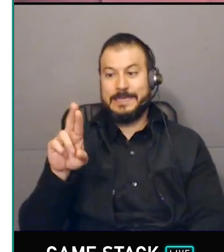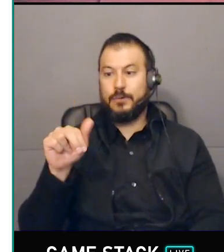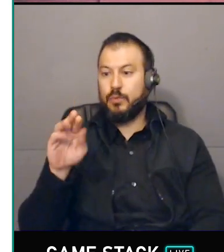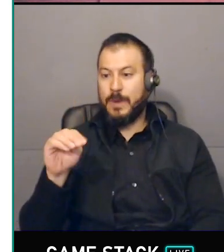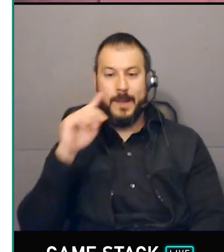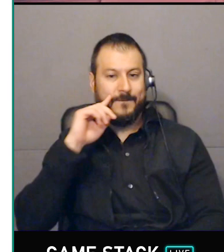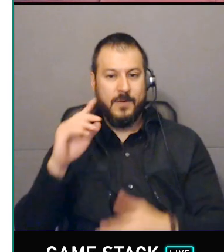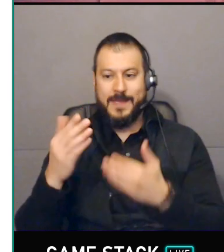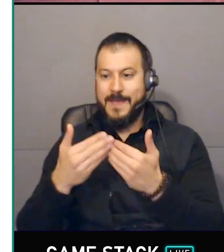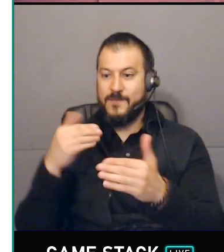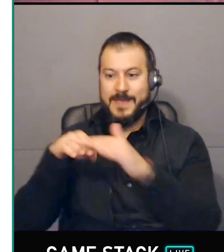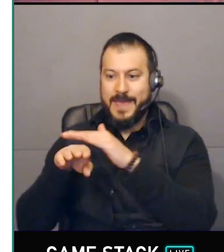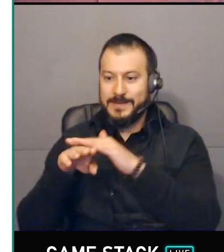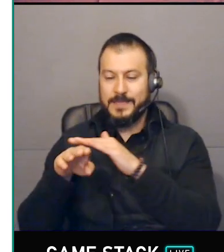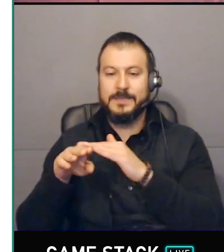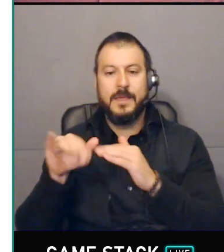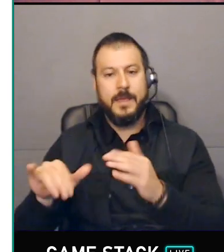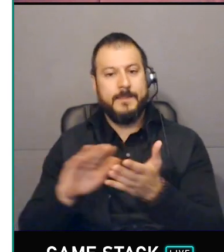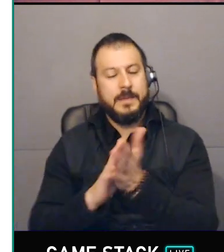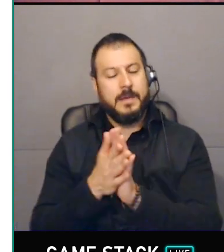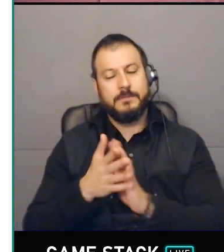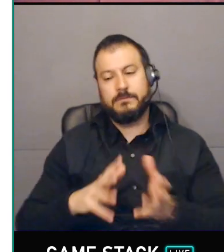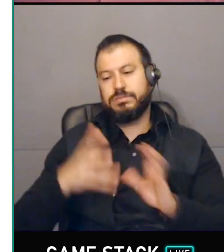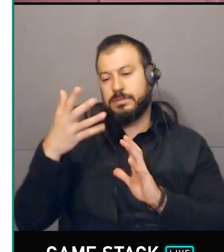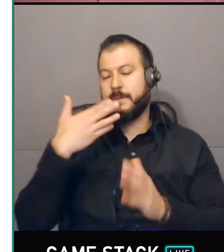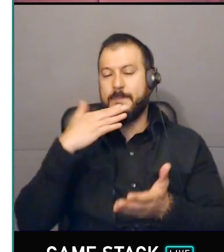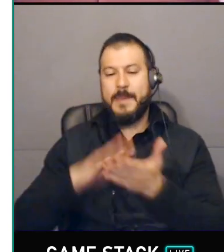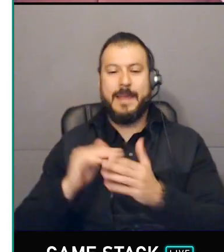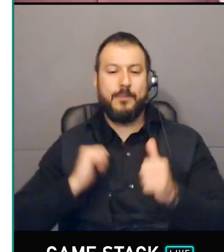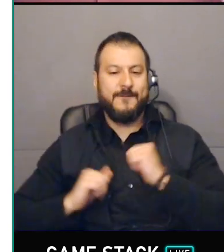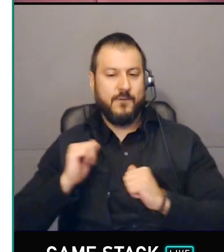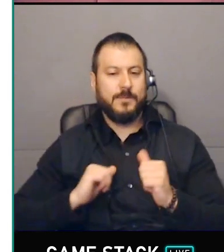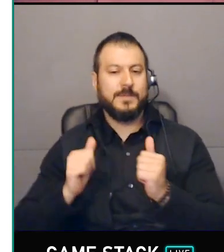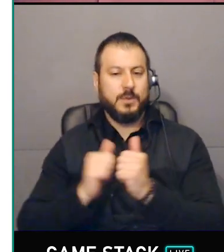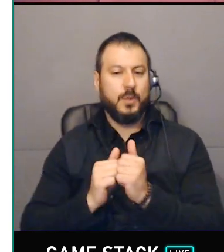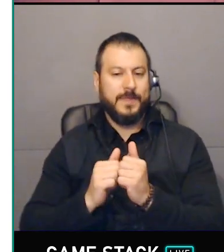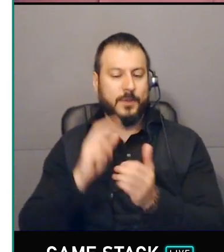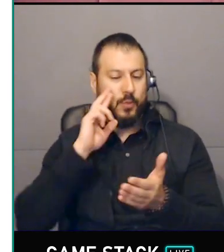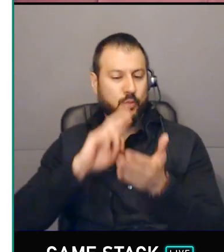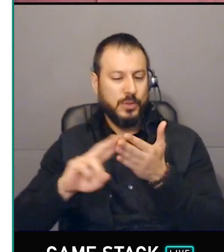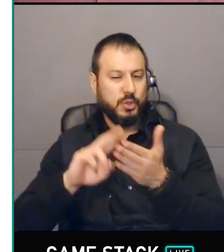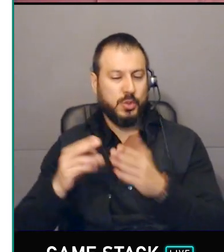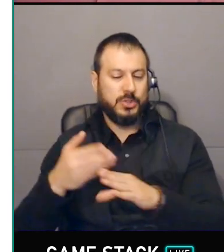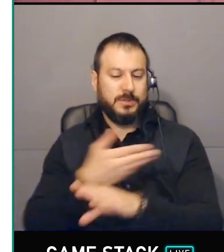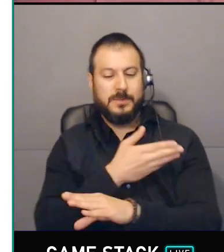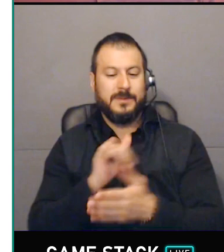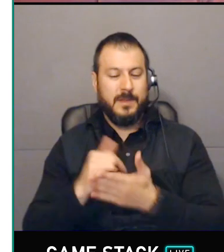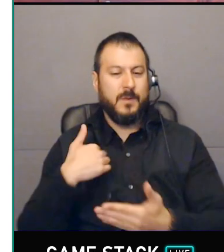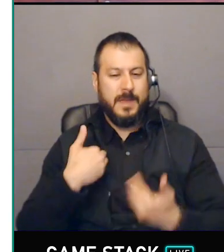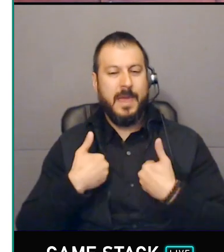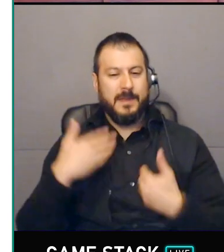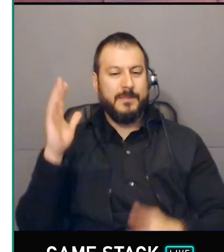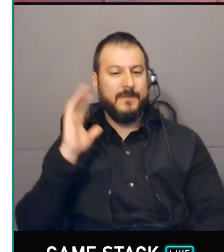and those ones just get horrible performance with the research prototype we had before.